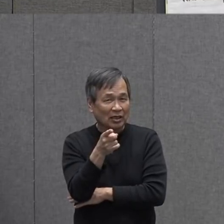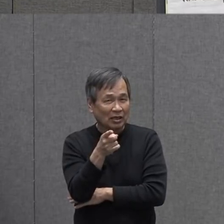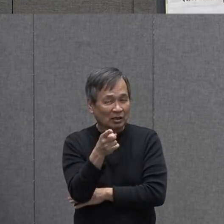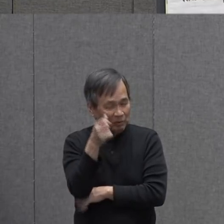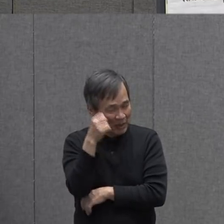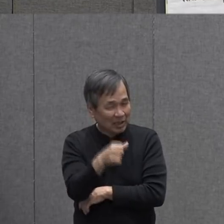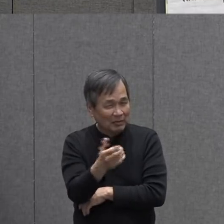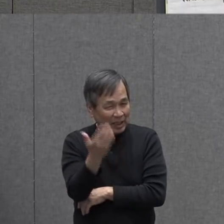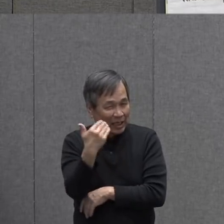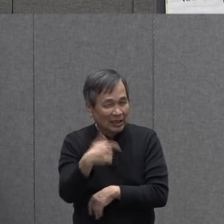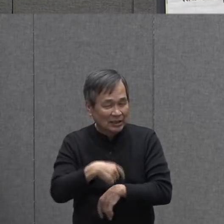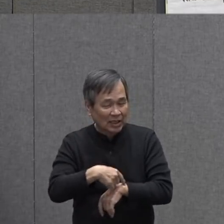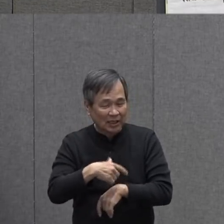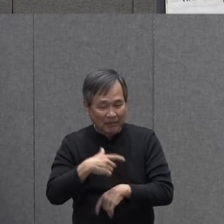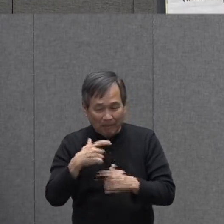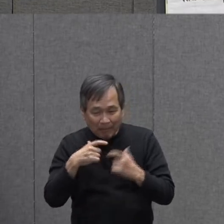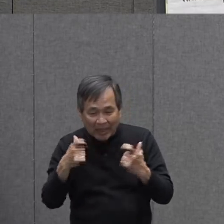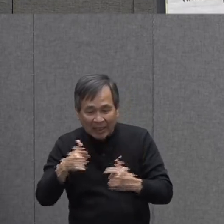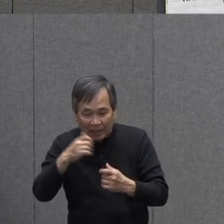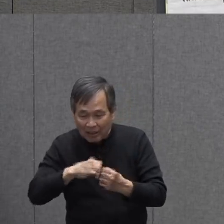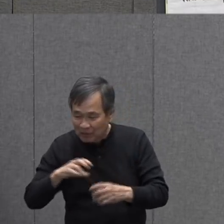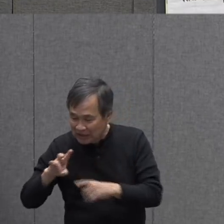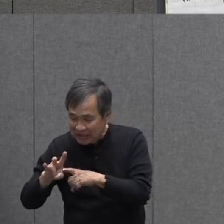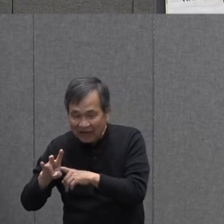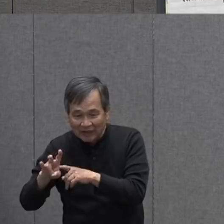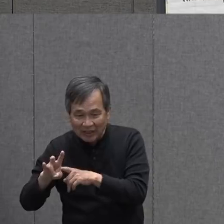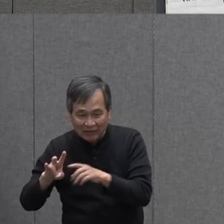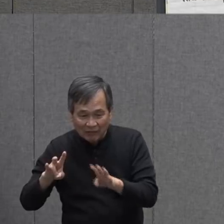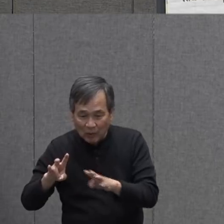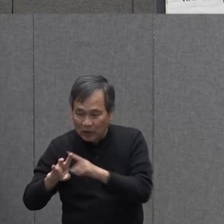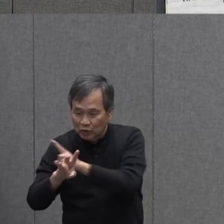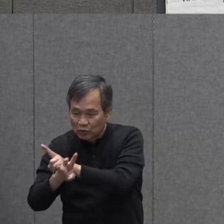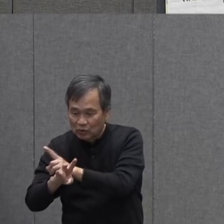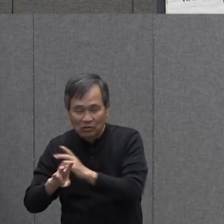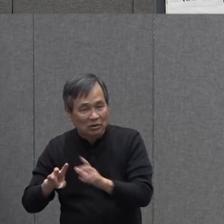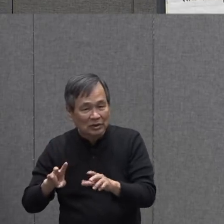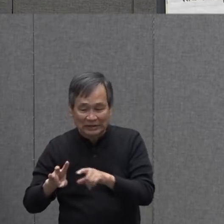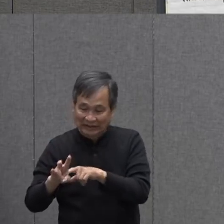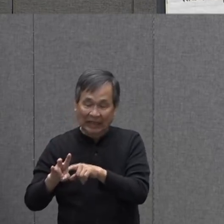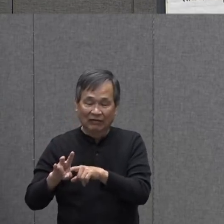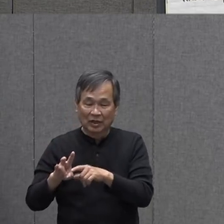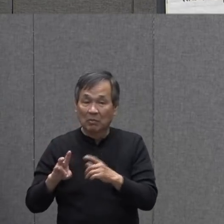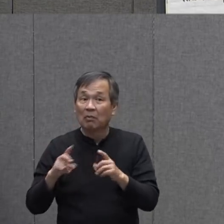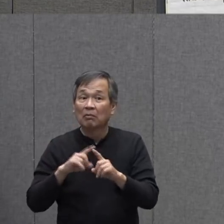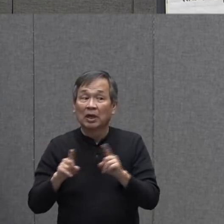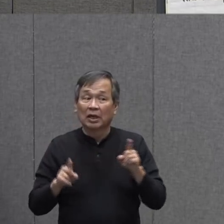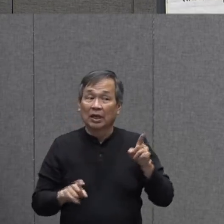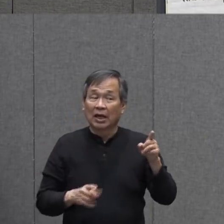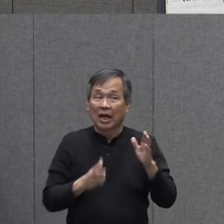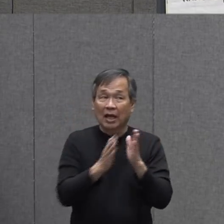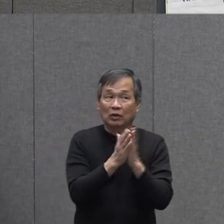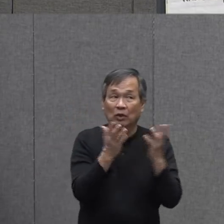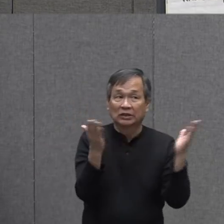We looked for the largest digit, this time we're gonna look for the smallest.